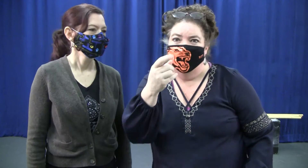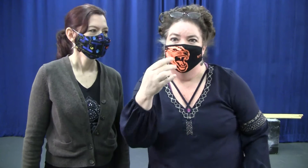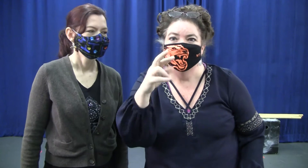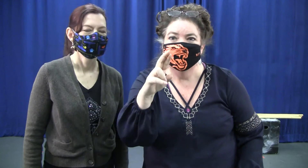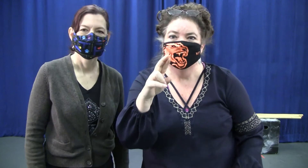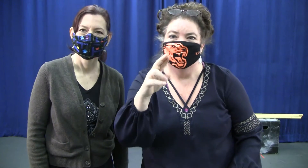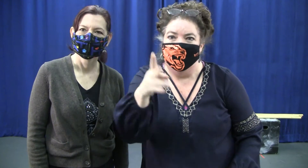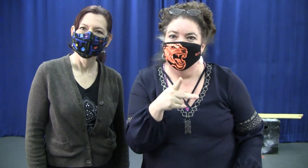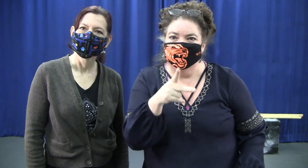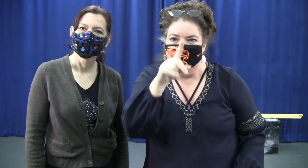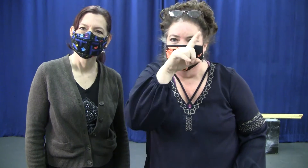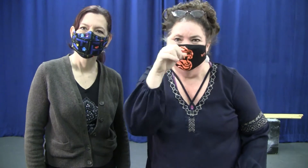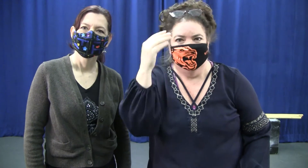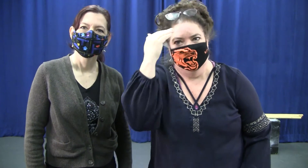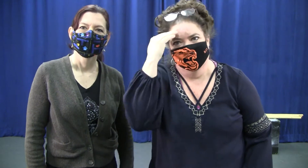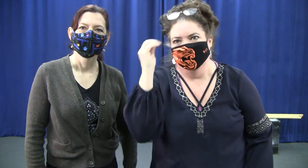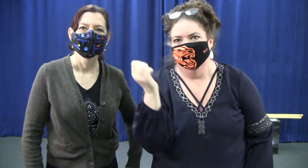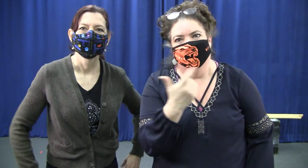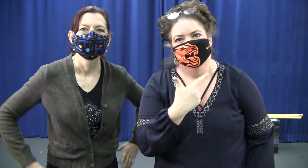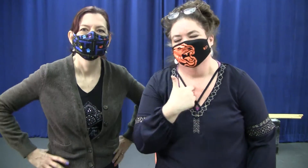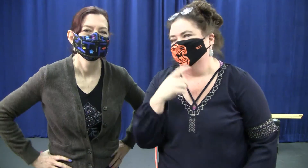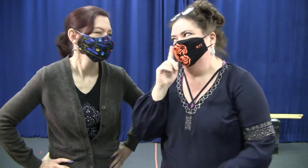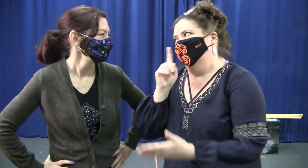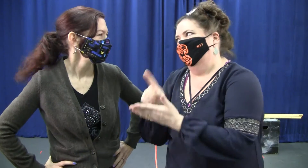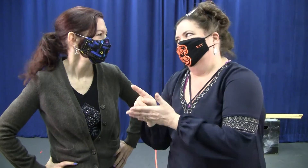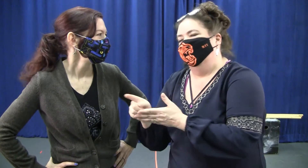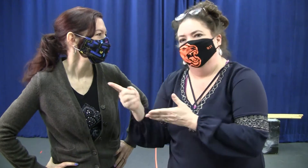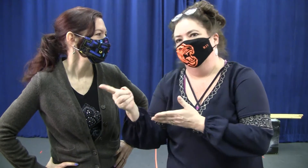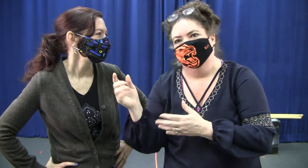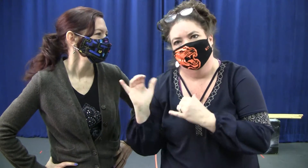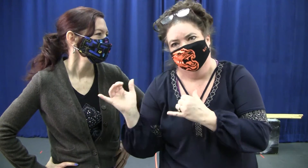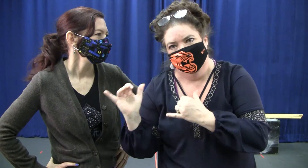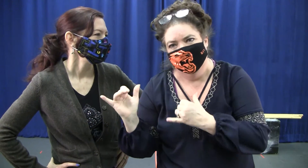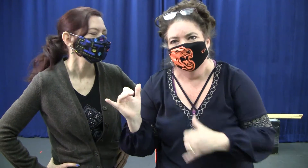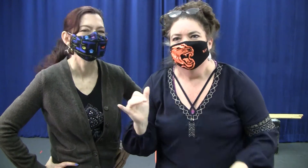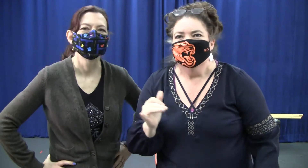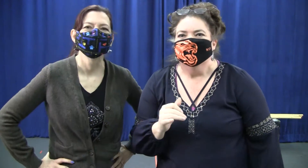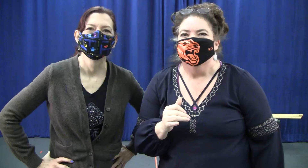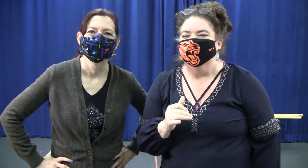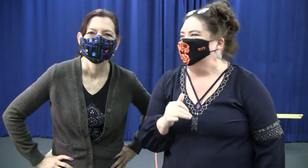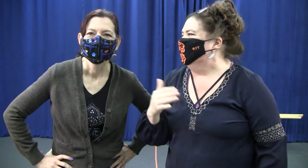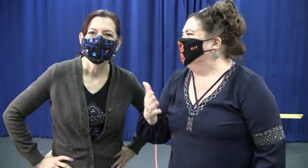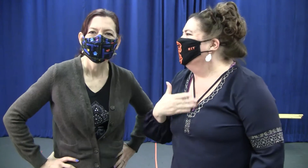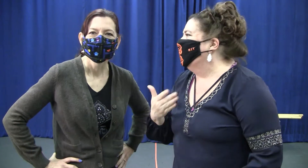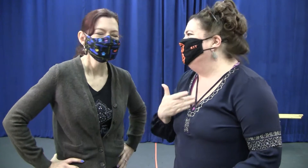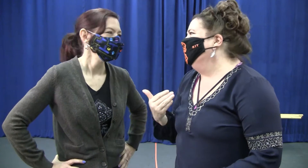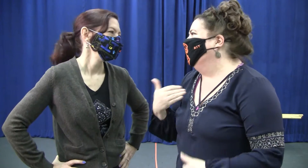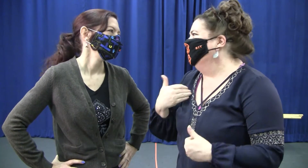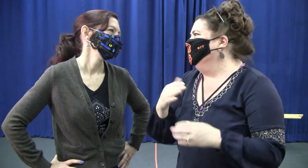Heather back, because I know you all just love her, like me. We're happy to have you